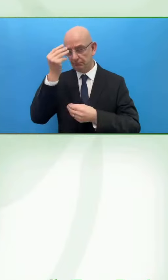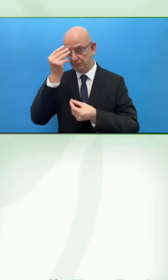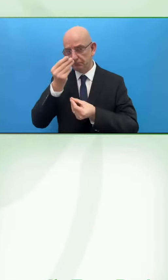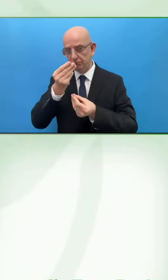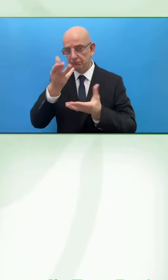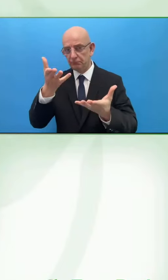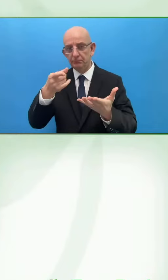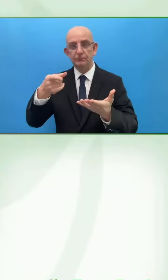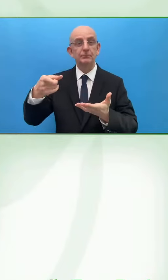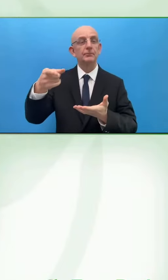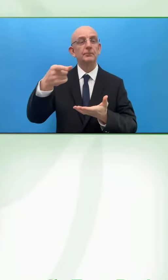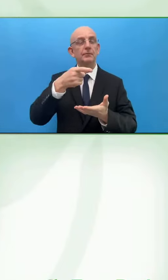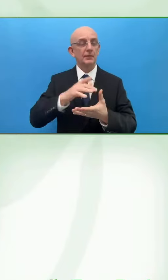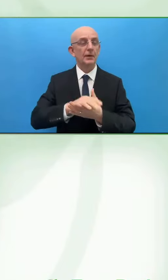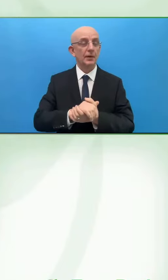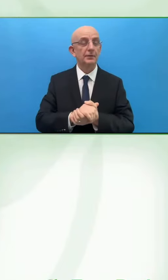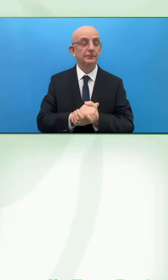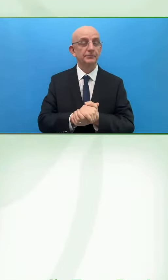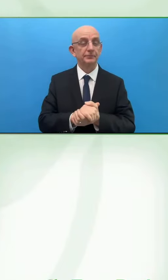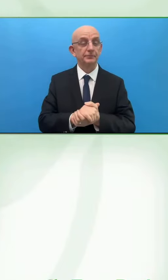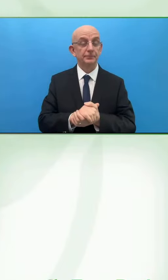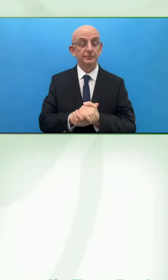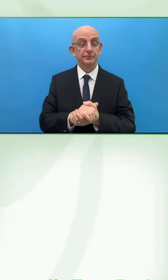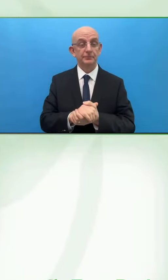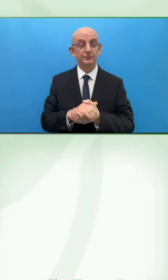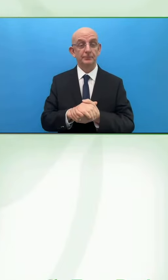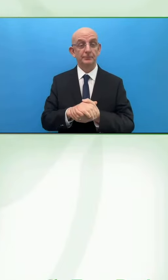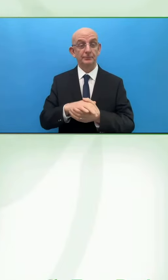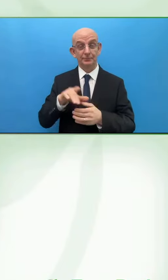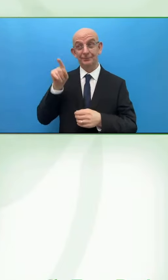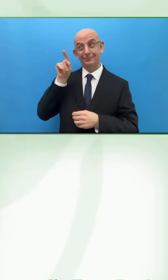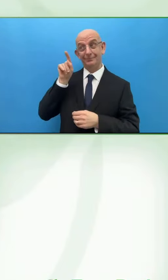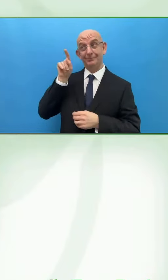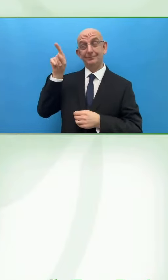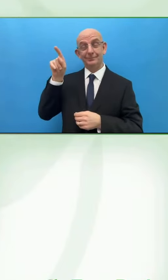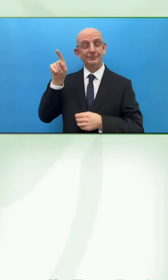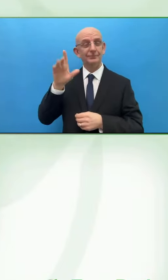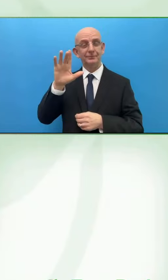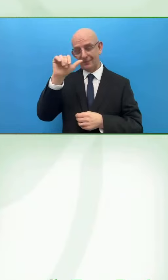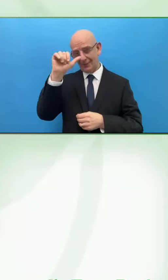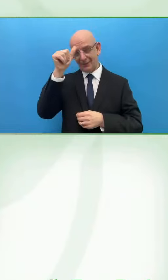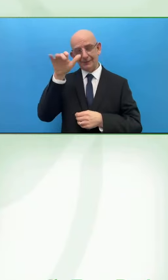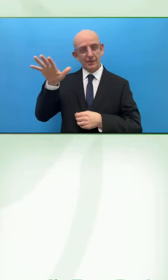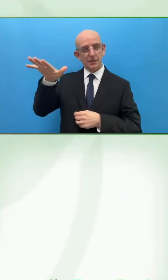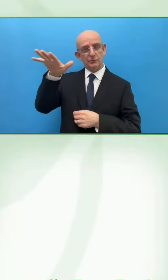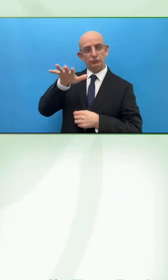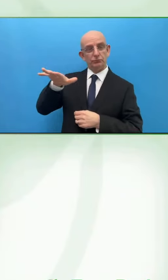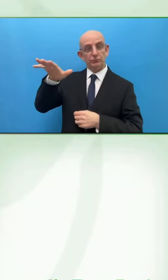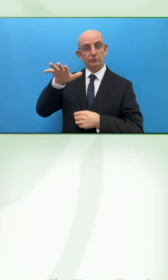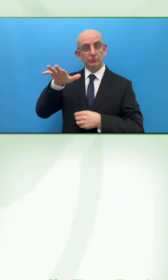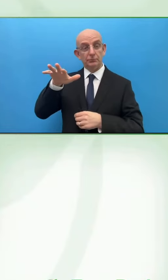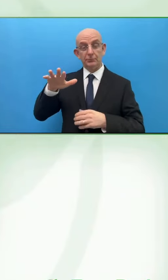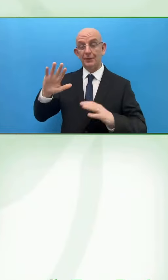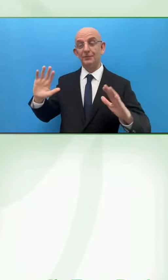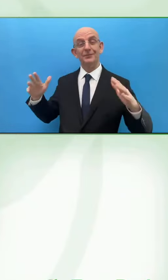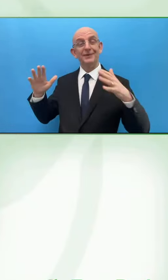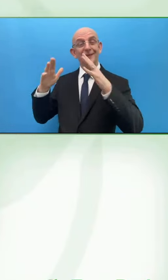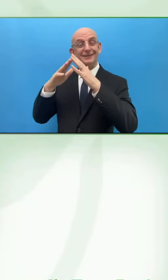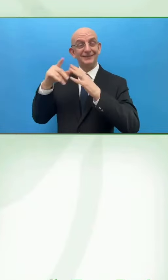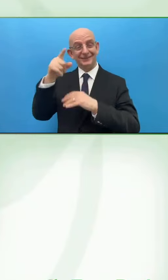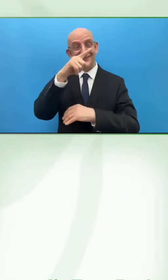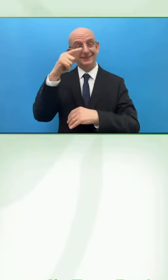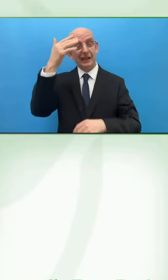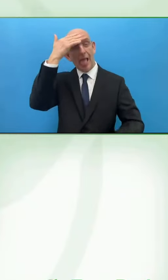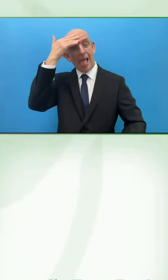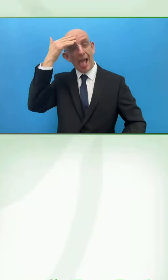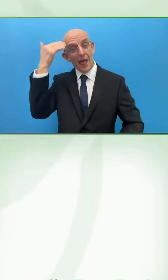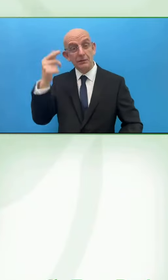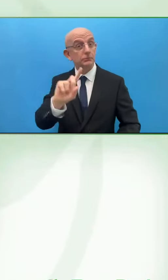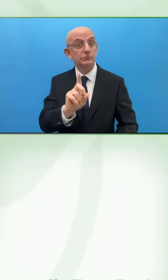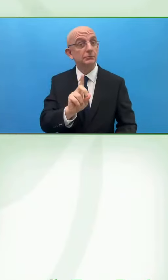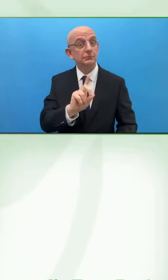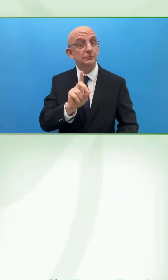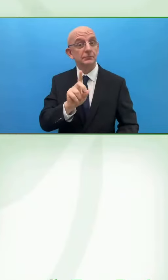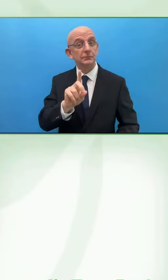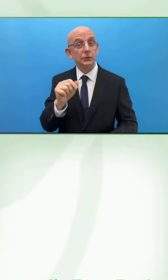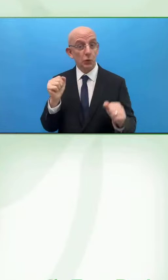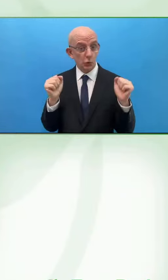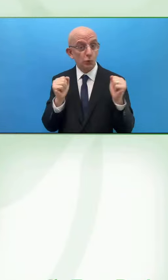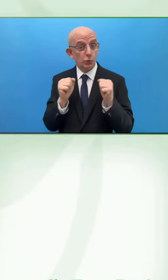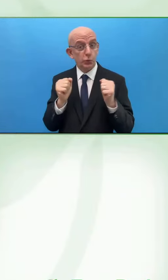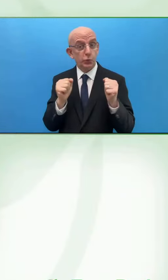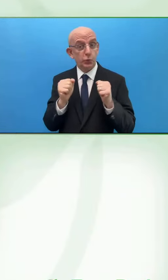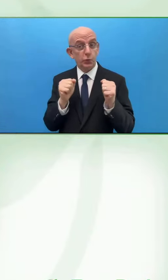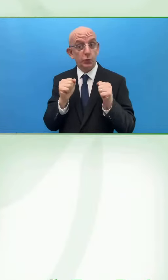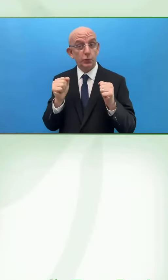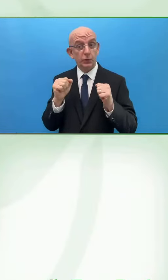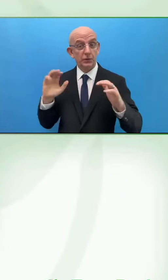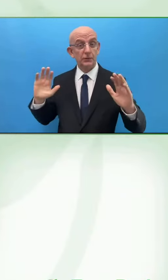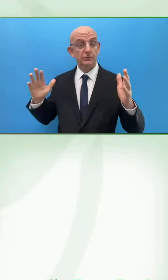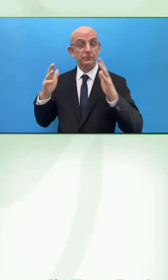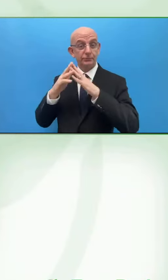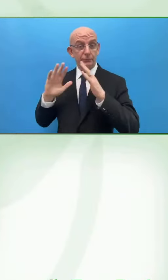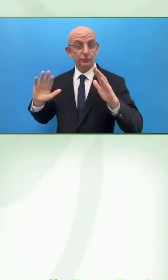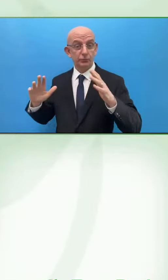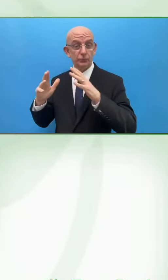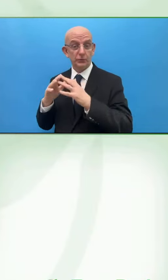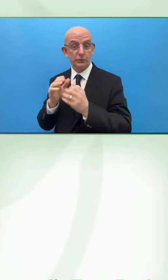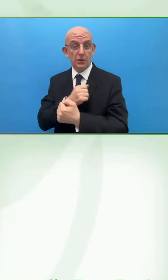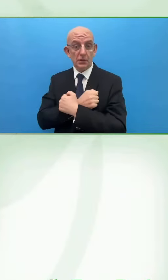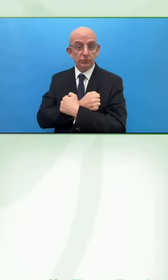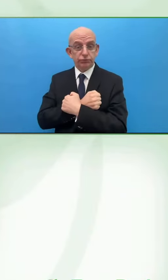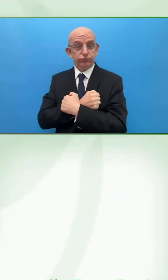One of our winners were from a very rural part of India, 11,500 feet.